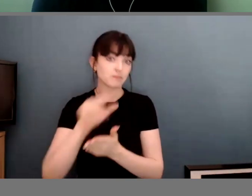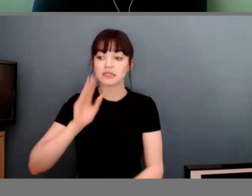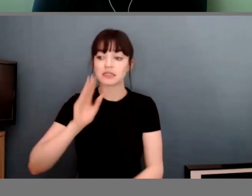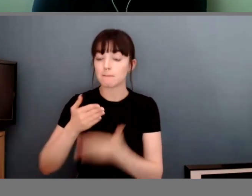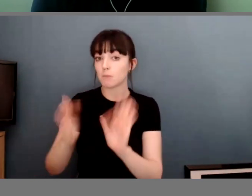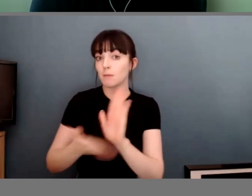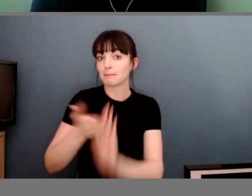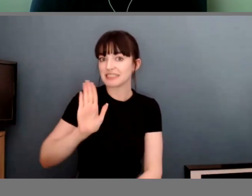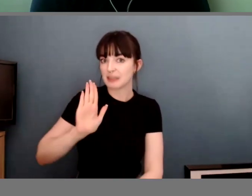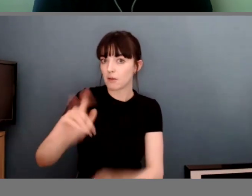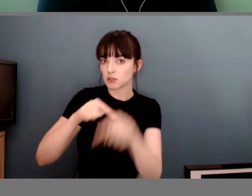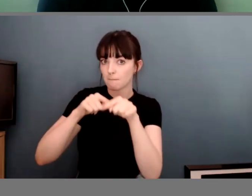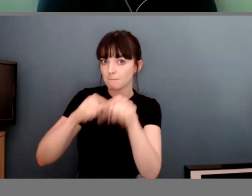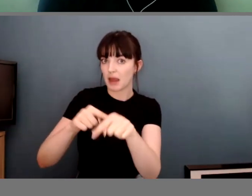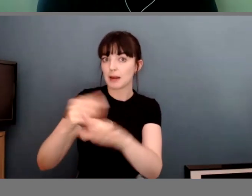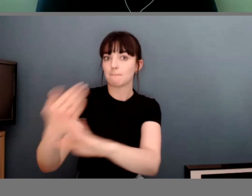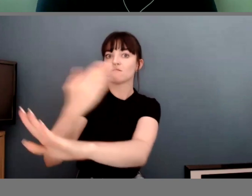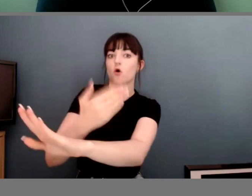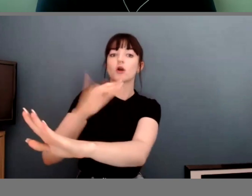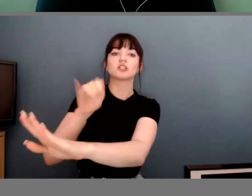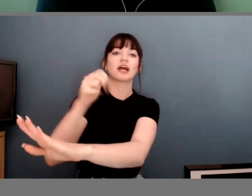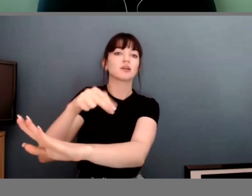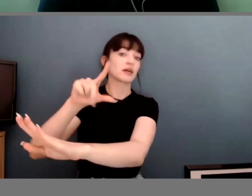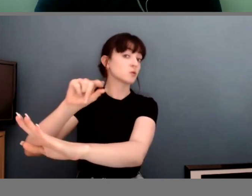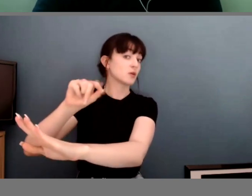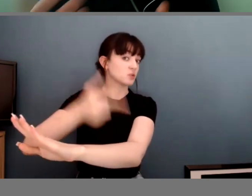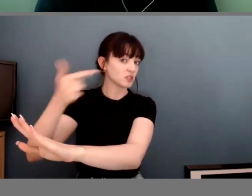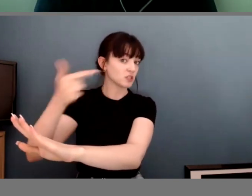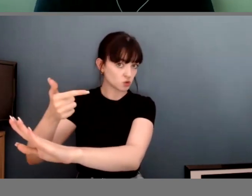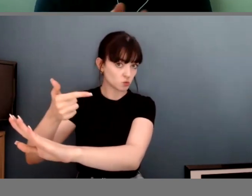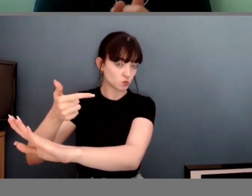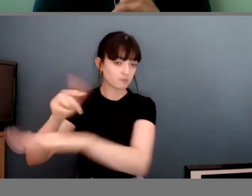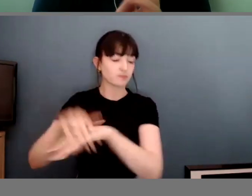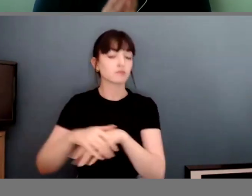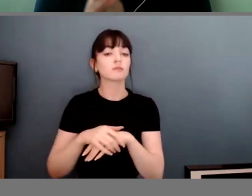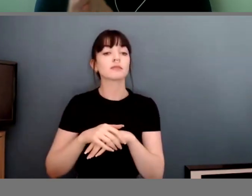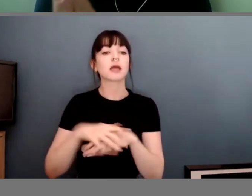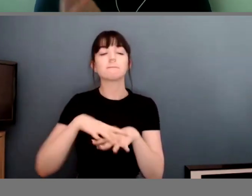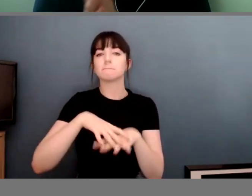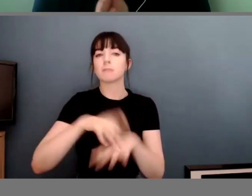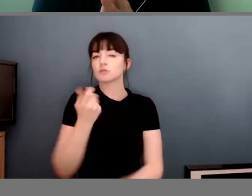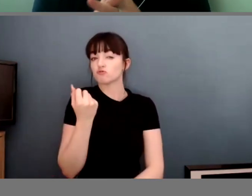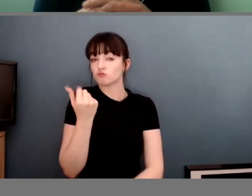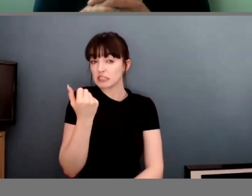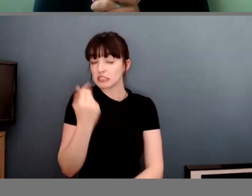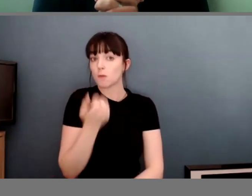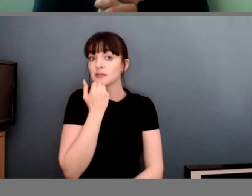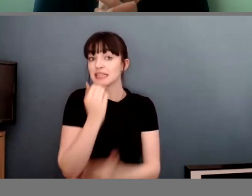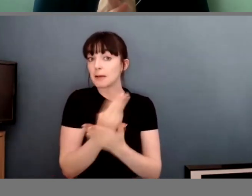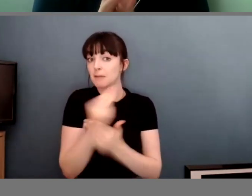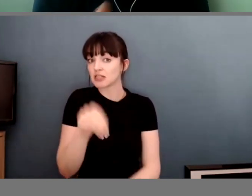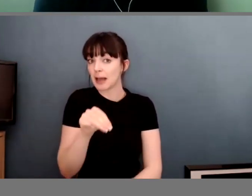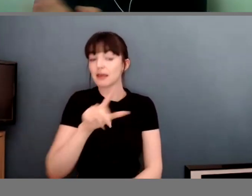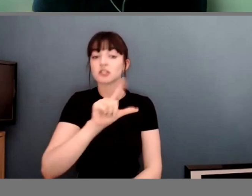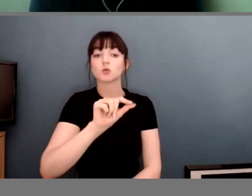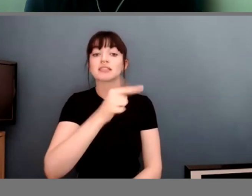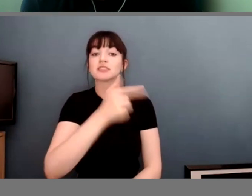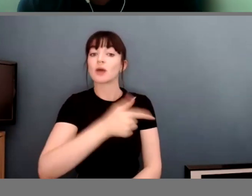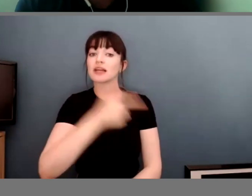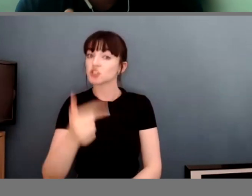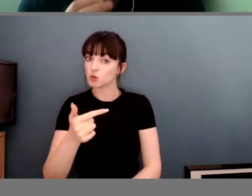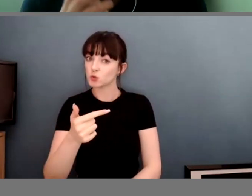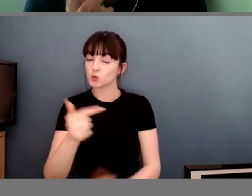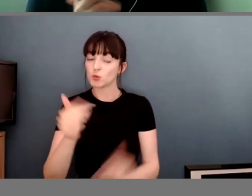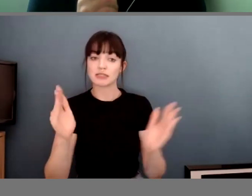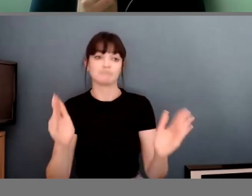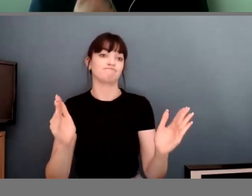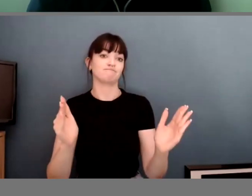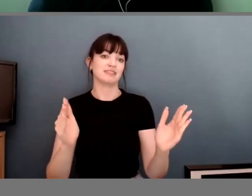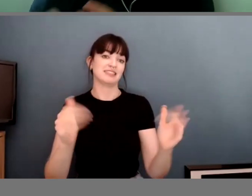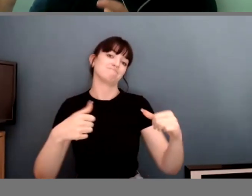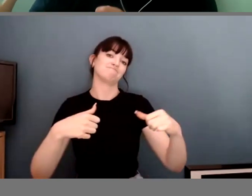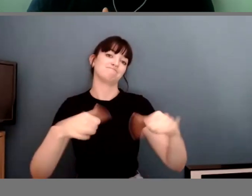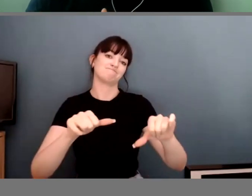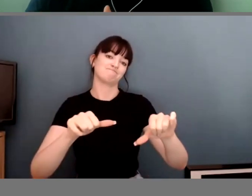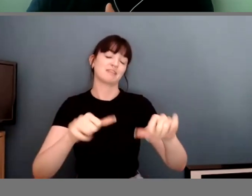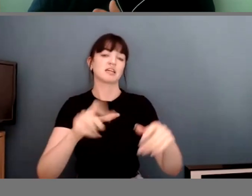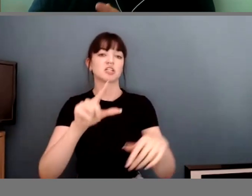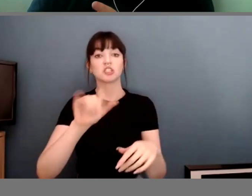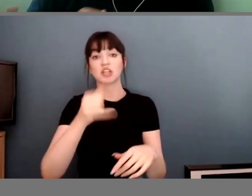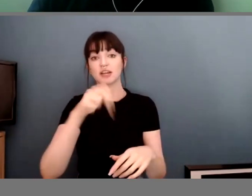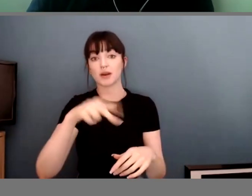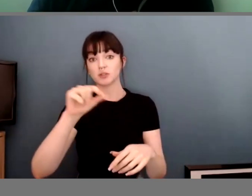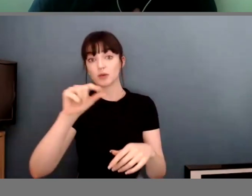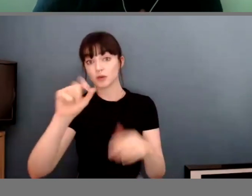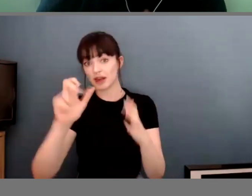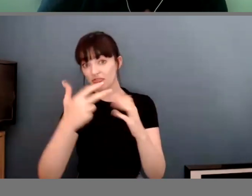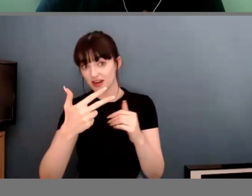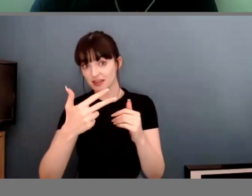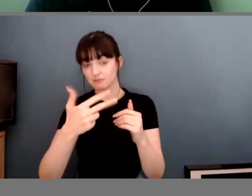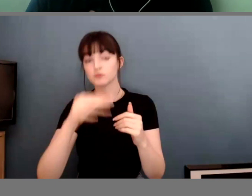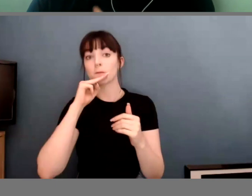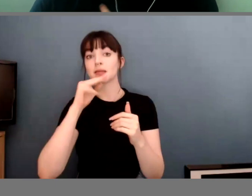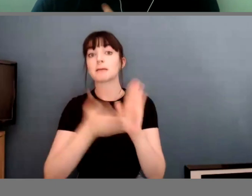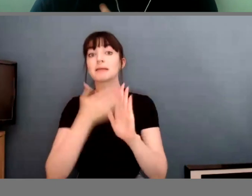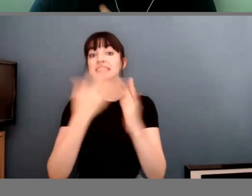2022 and a most recent amendment to Part M that buildings have until January 2033 to